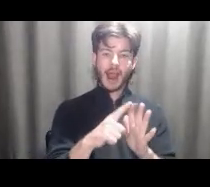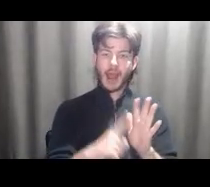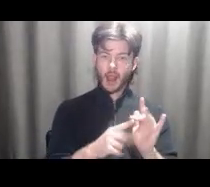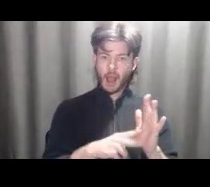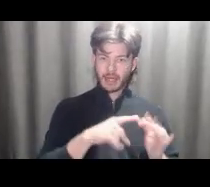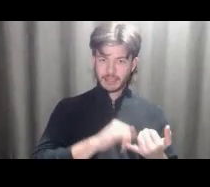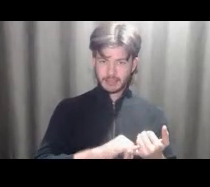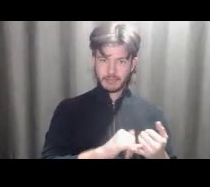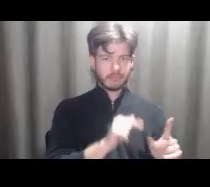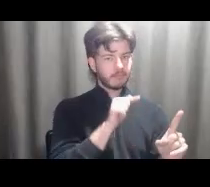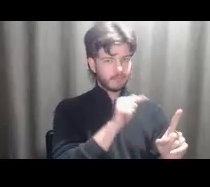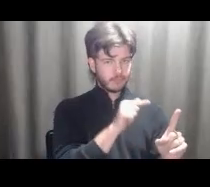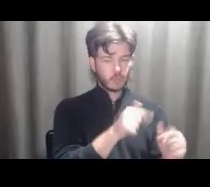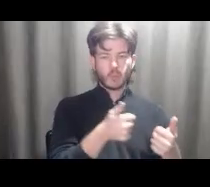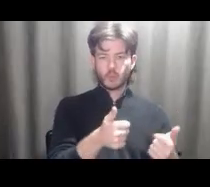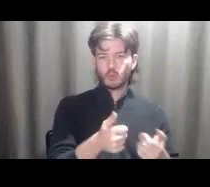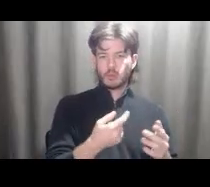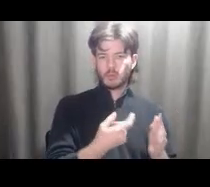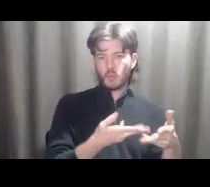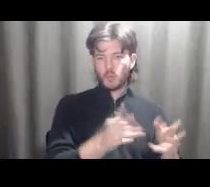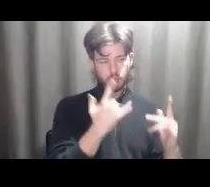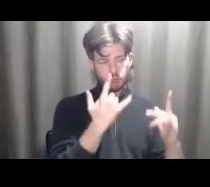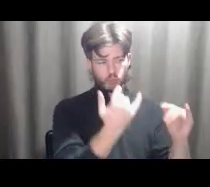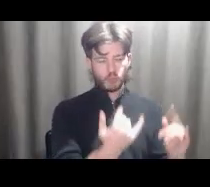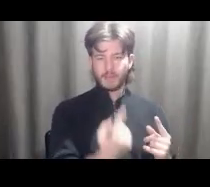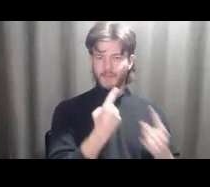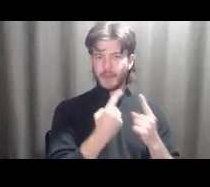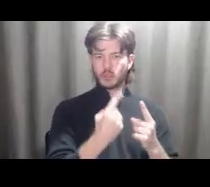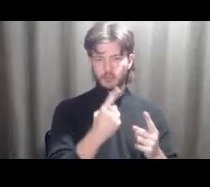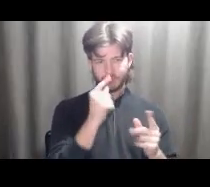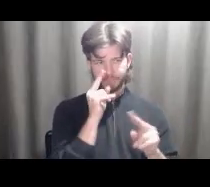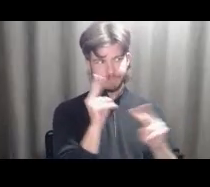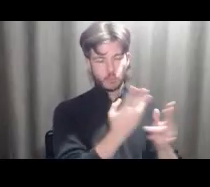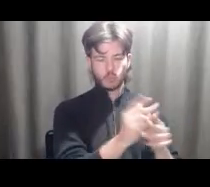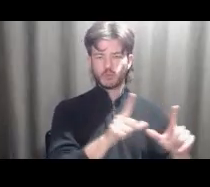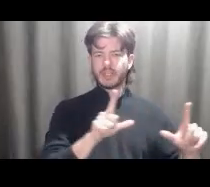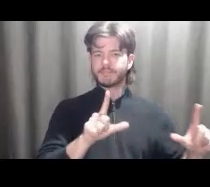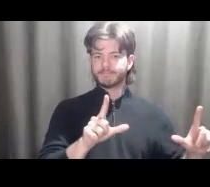Their link is on screen. They outline the approach, what partners can help